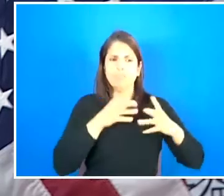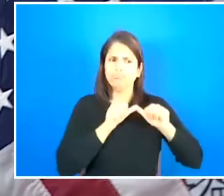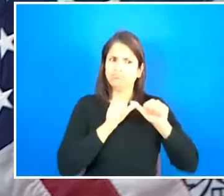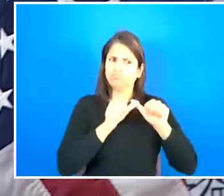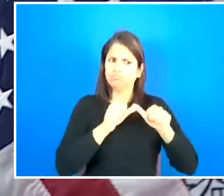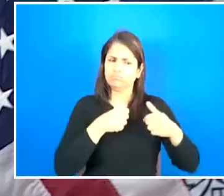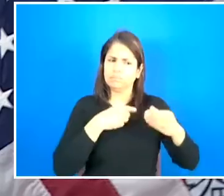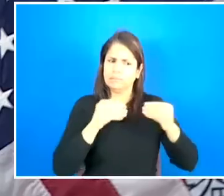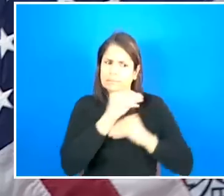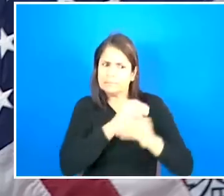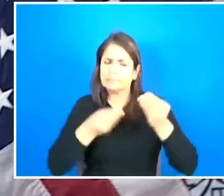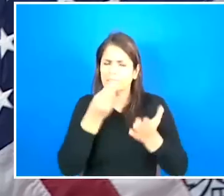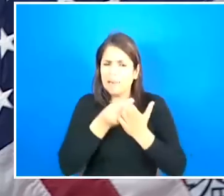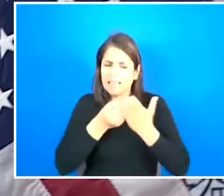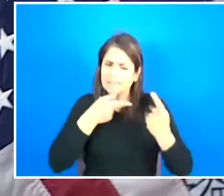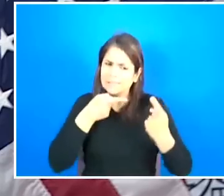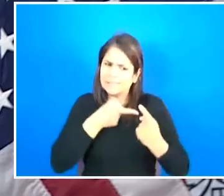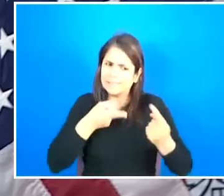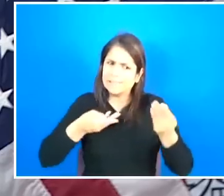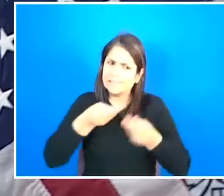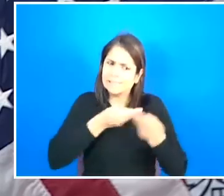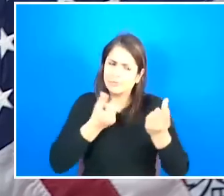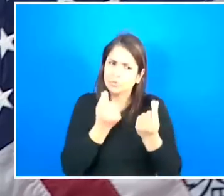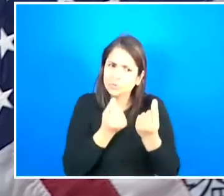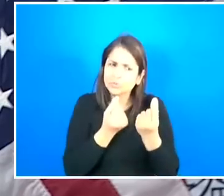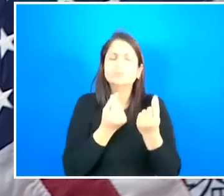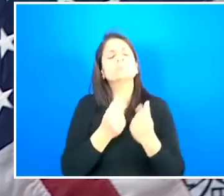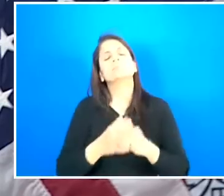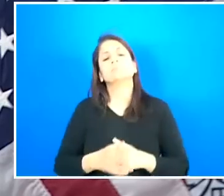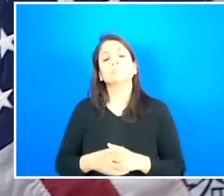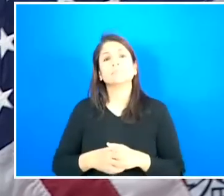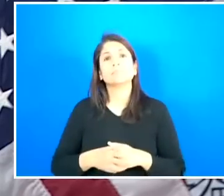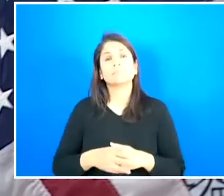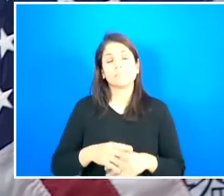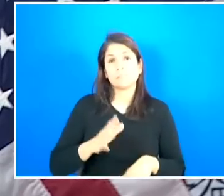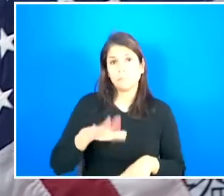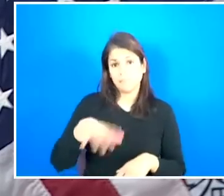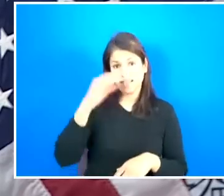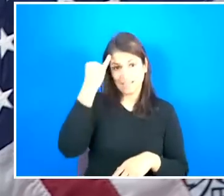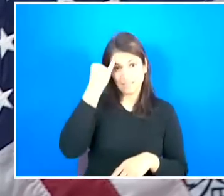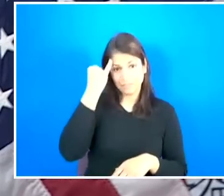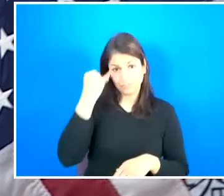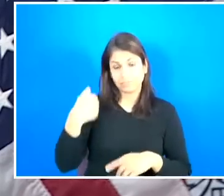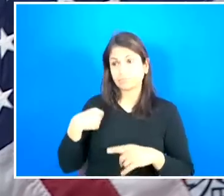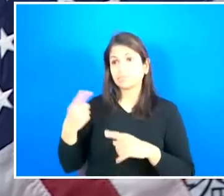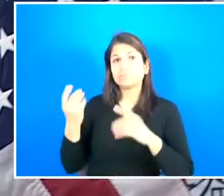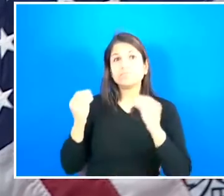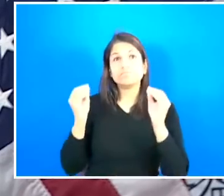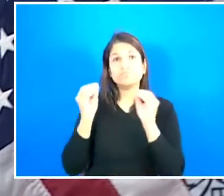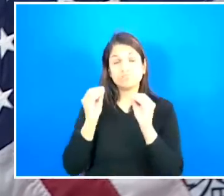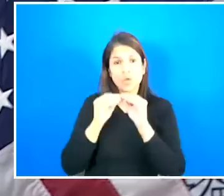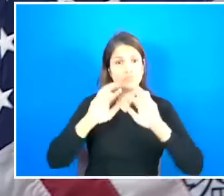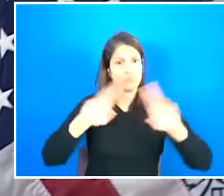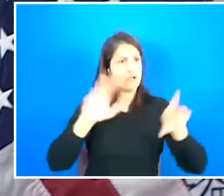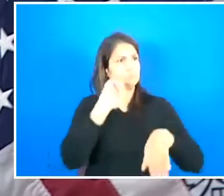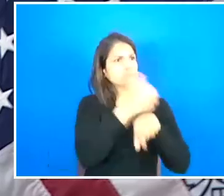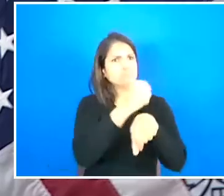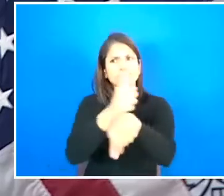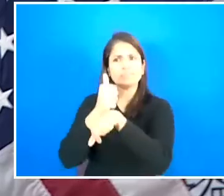MARSHA, ON THAT PIECE I WOULD SAY IT-- KELI EVERYTHING, THE MORE AFFORDABLE HOUSING THE BETTER OFF YOU'RE ALWAYS GOING TO